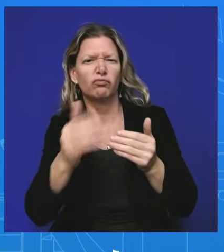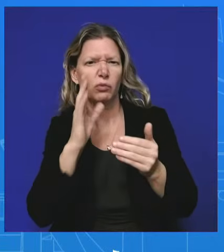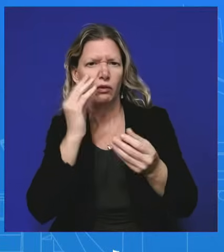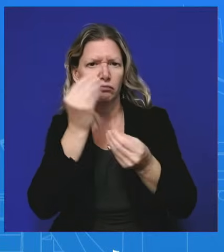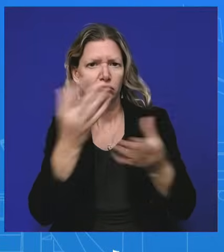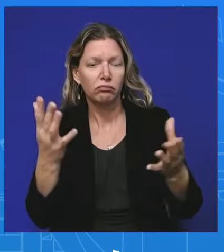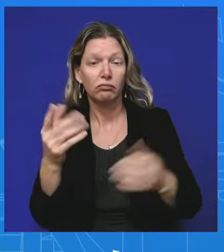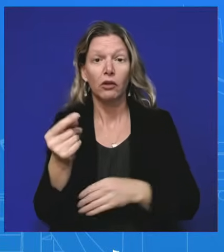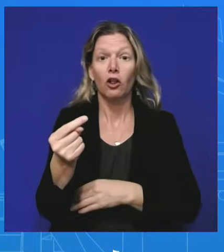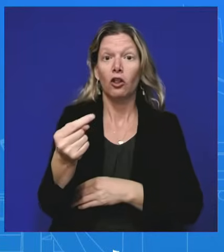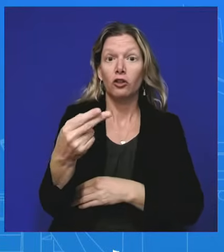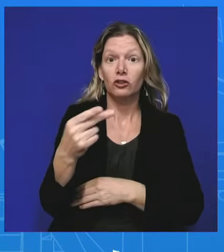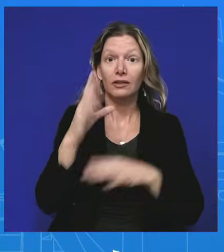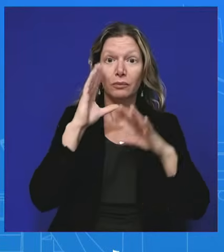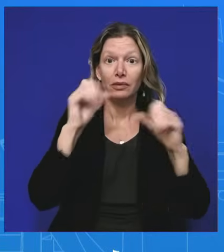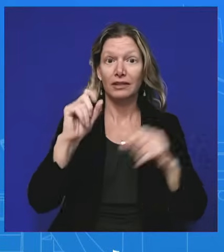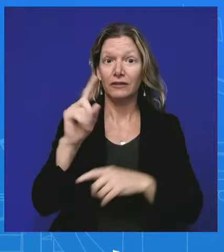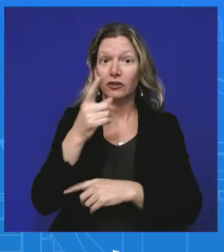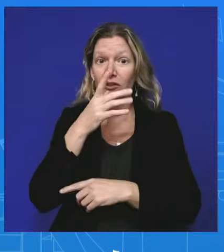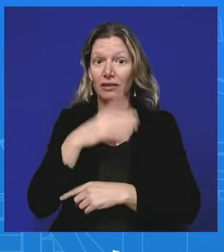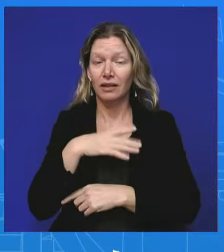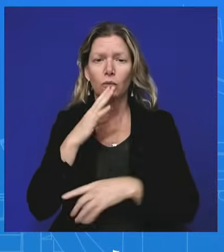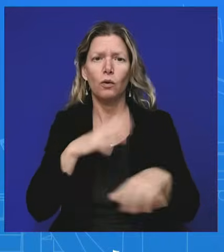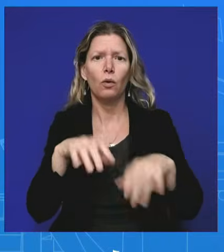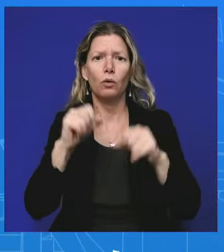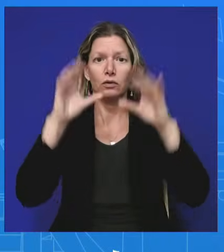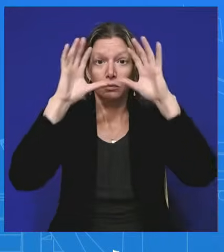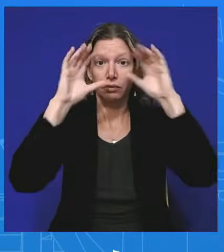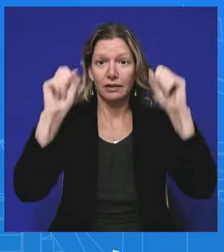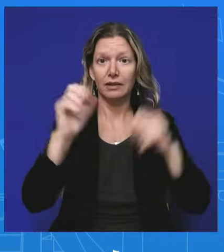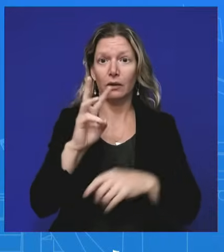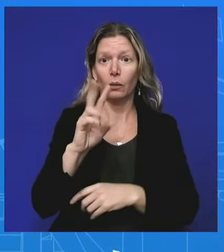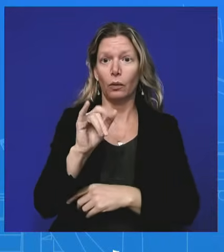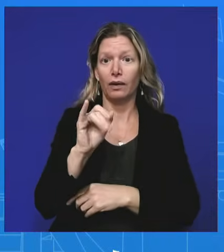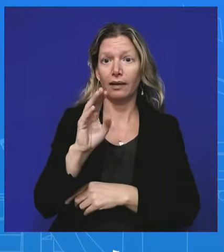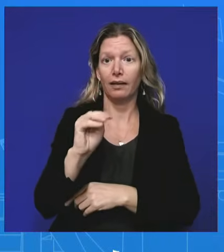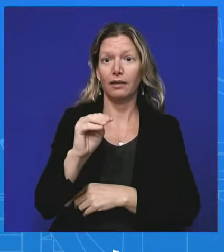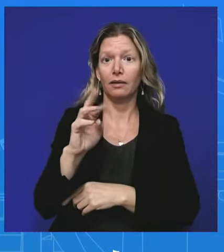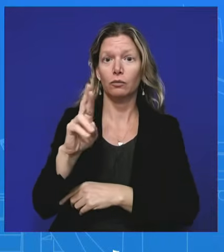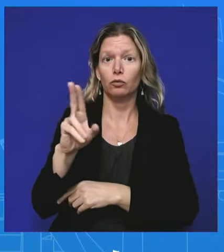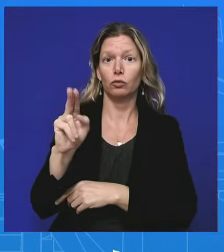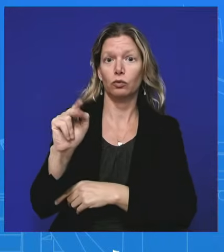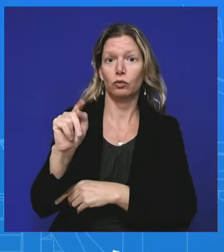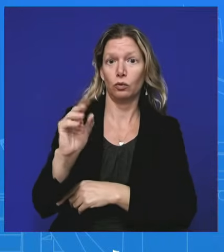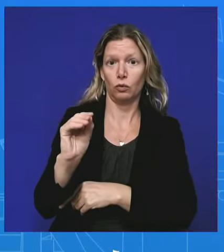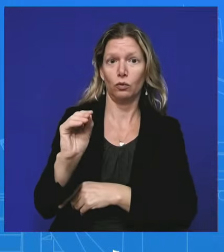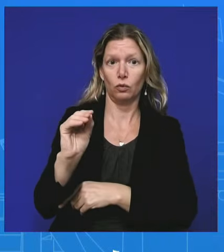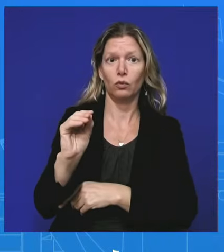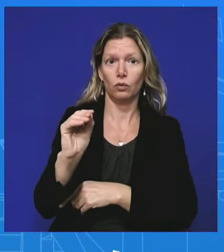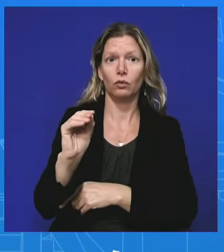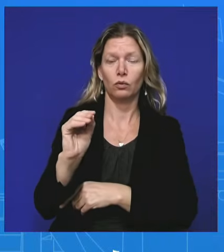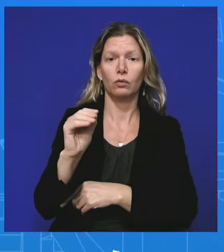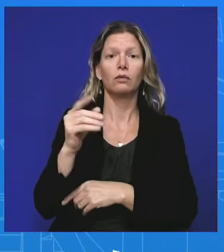Rachel Ruto, of the Republic of Kenya for a state visit. The Vice President and Second Gemen- --